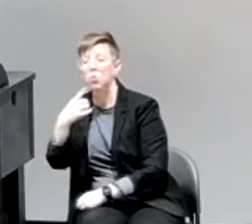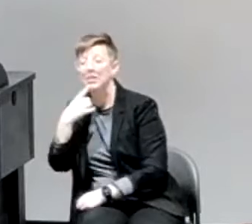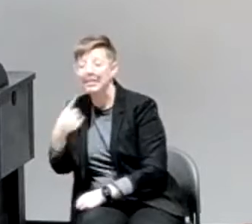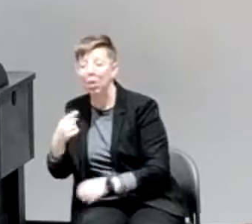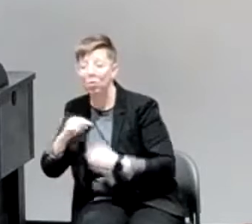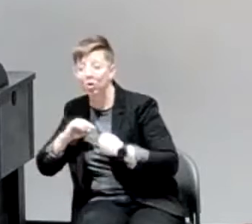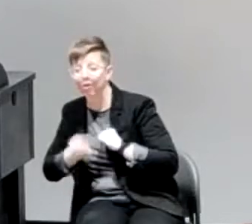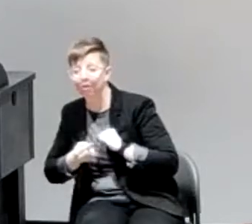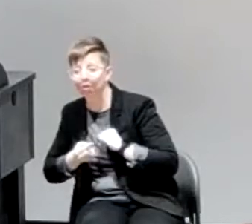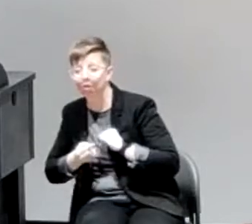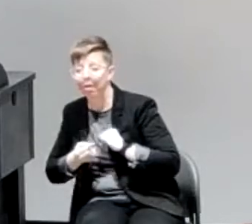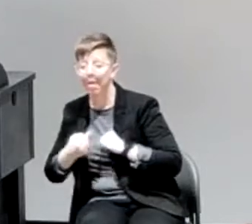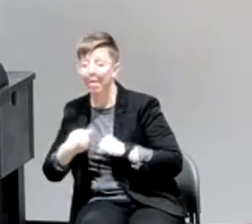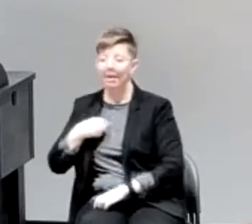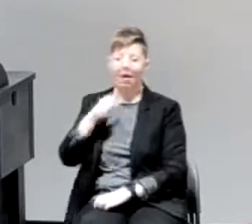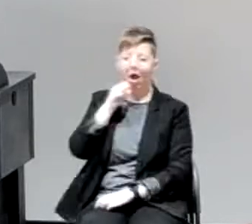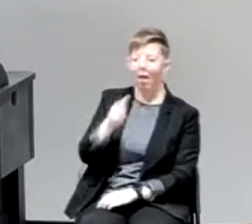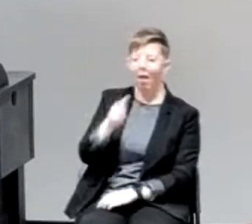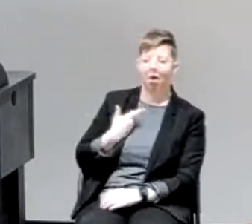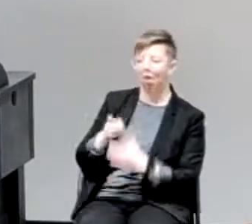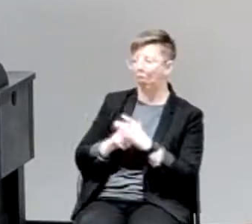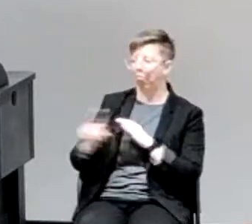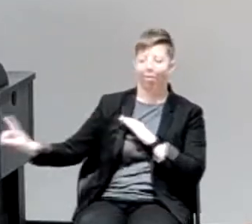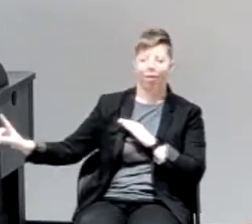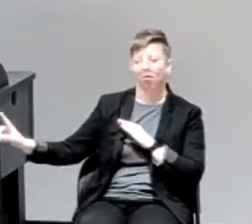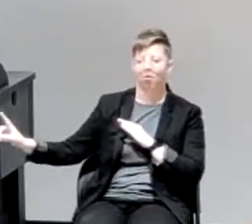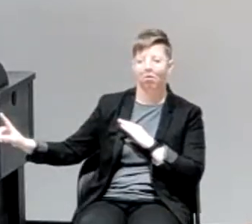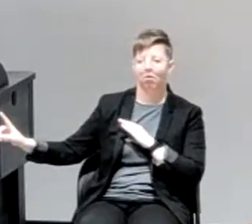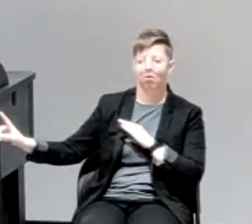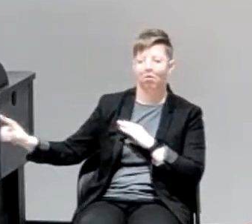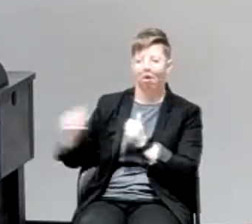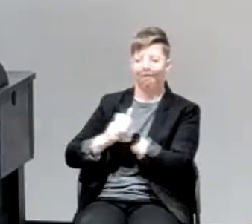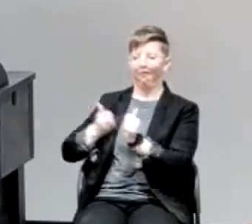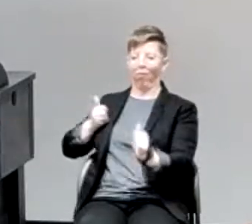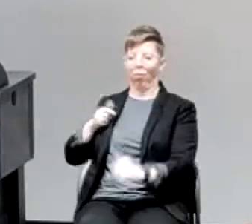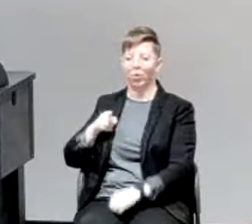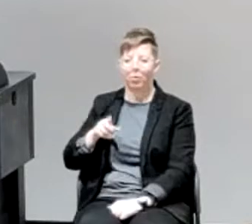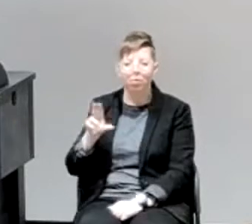operate with a deep and respectful awareness of that to say just because you don't have it